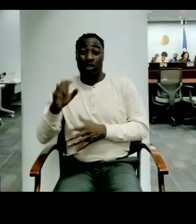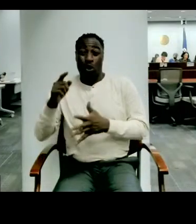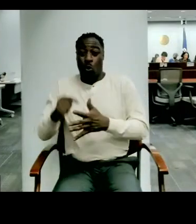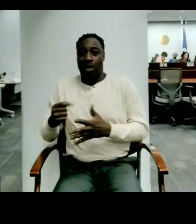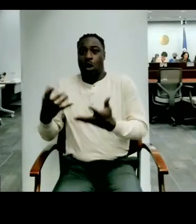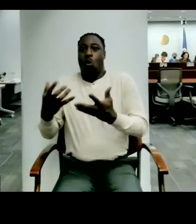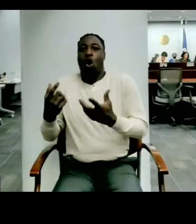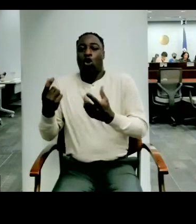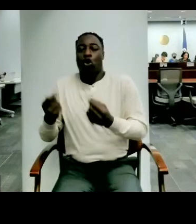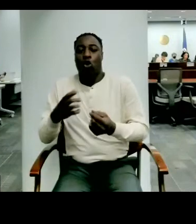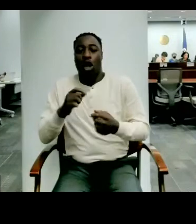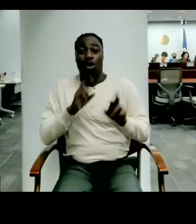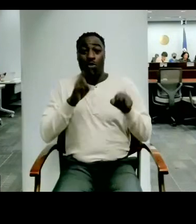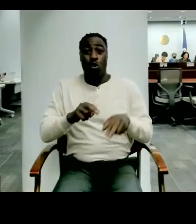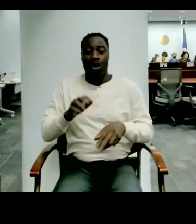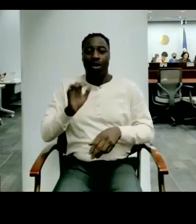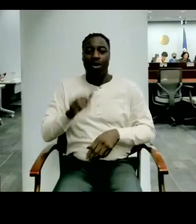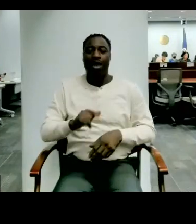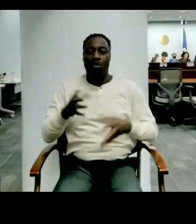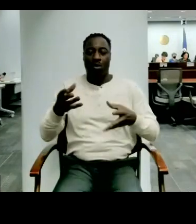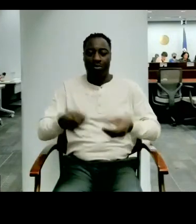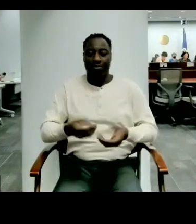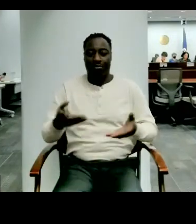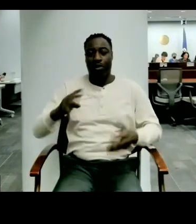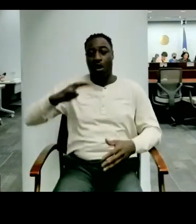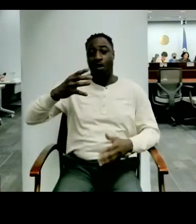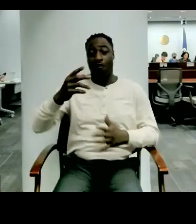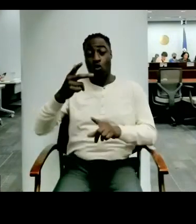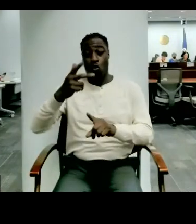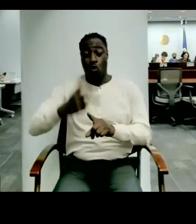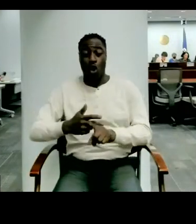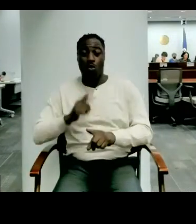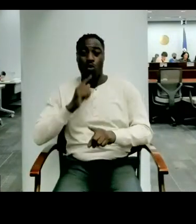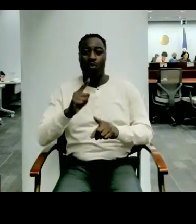which will be issued in the fourth quarter, can be a jump start to the Commission's process.